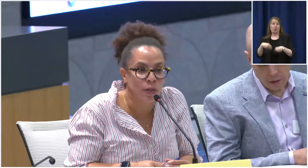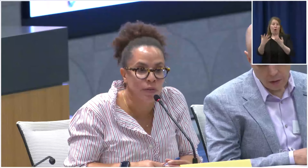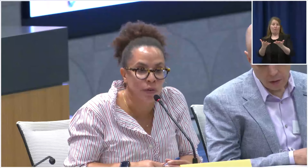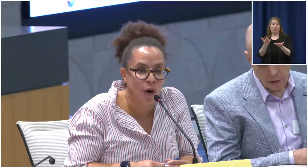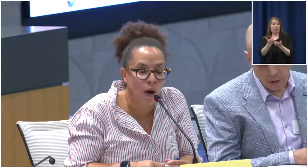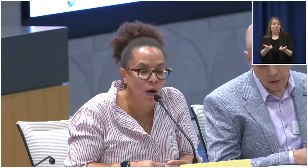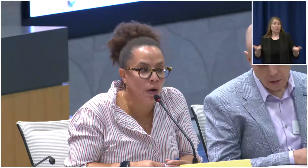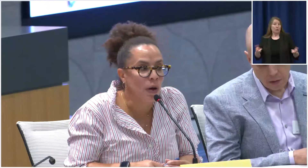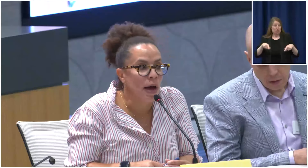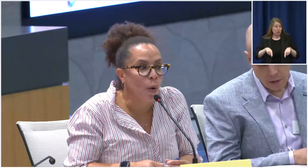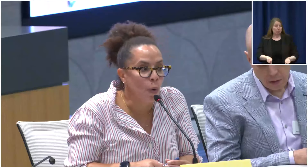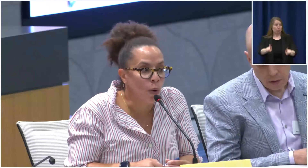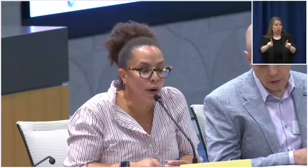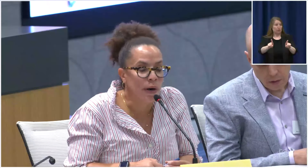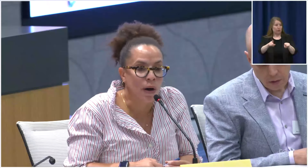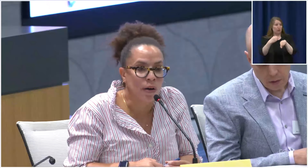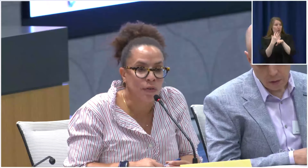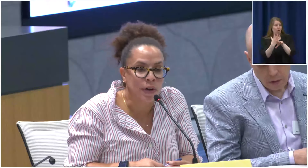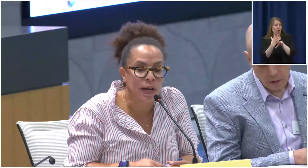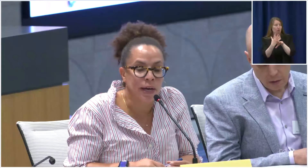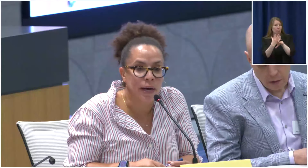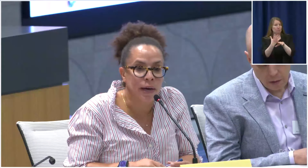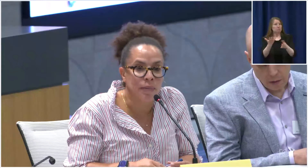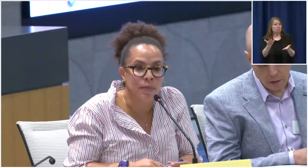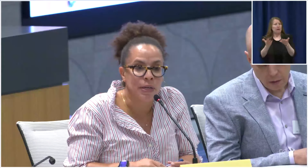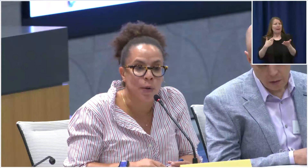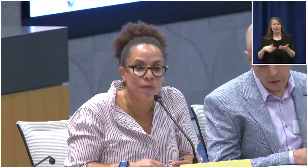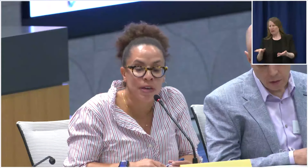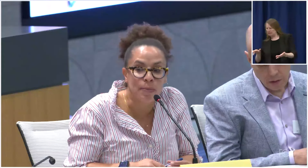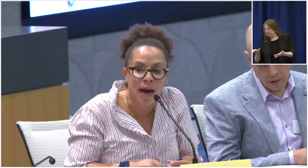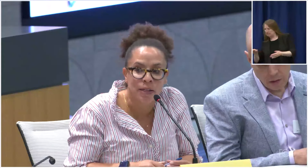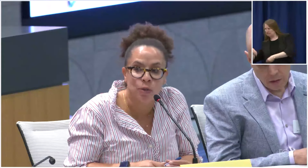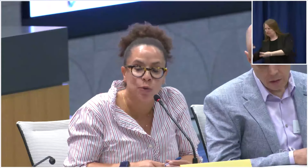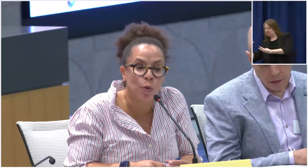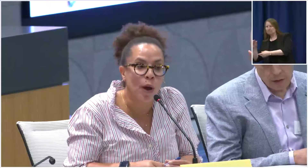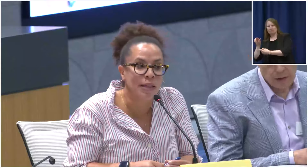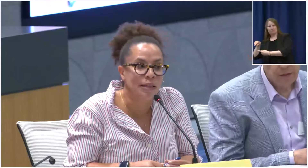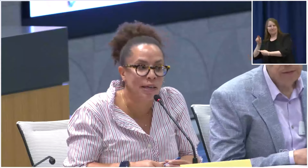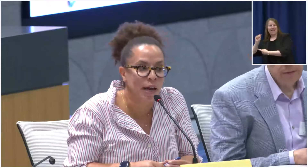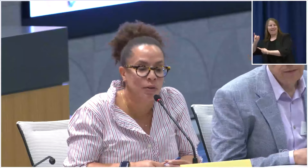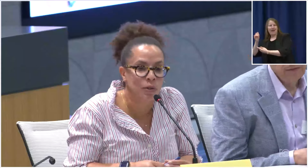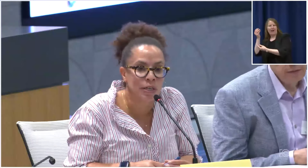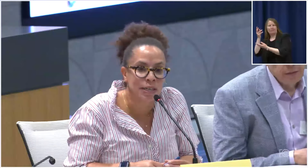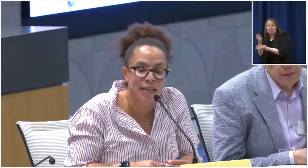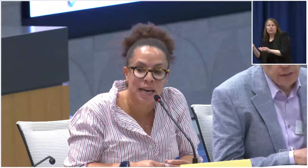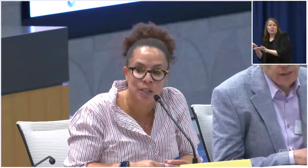THE ONLY WAY THAT WE WOULD USE AI IS ACTUALLY TO SUPPORT THE COUNSELOR.